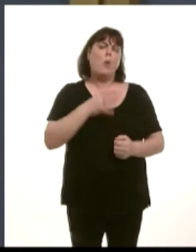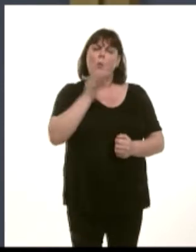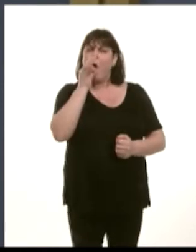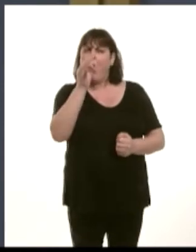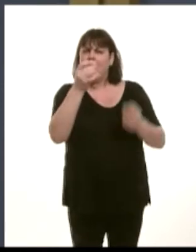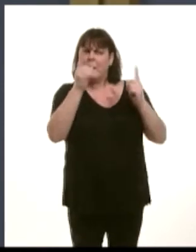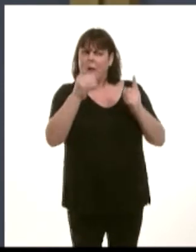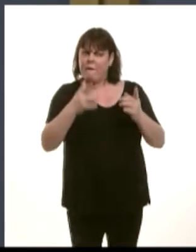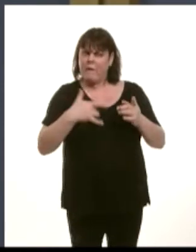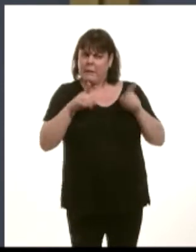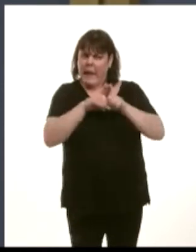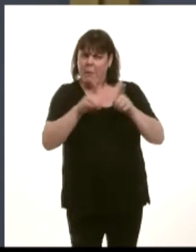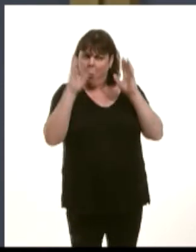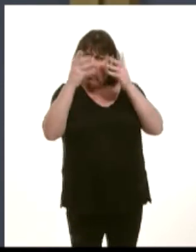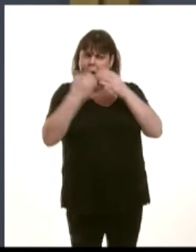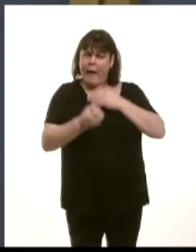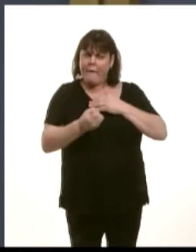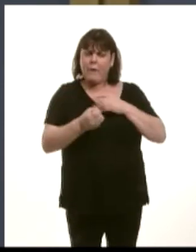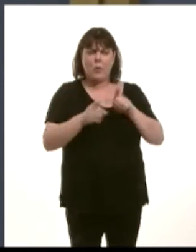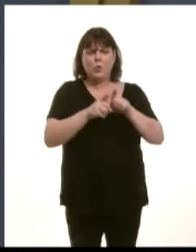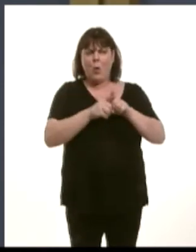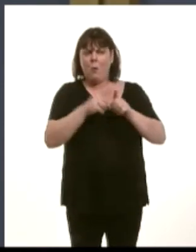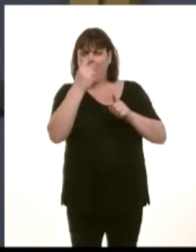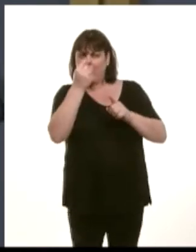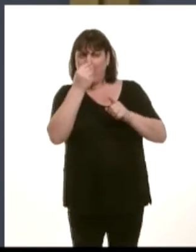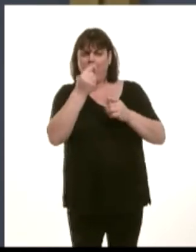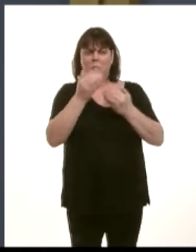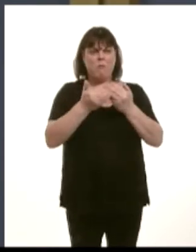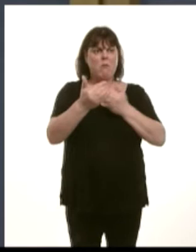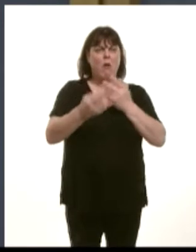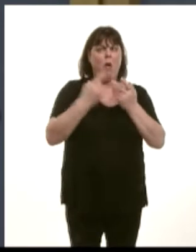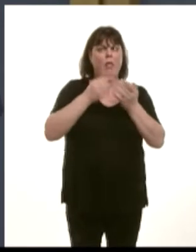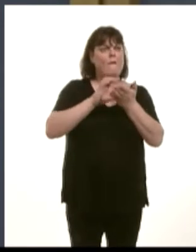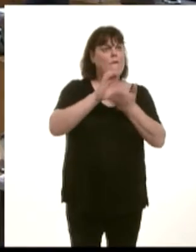sensible would be to have further public investment possibly in the Anglesey Circuit to ensure